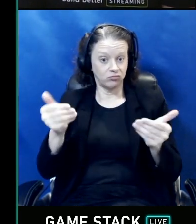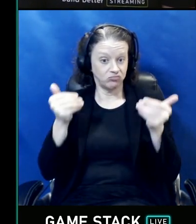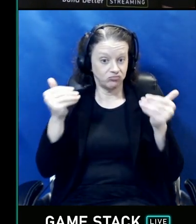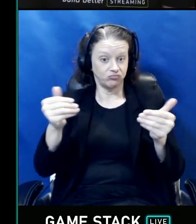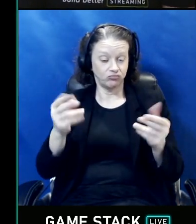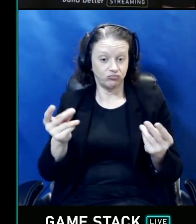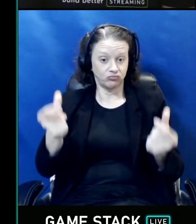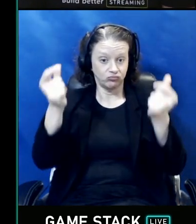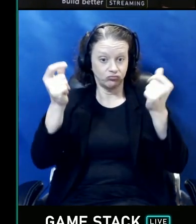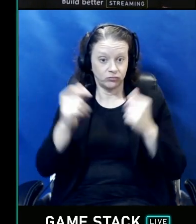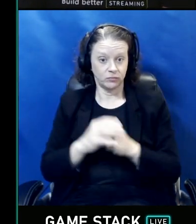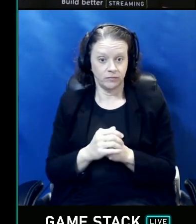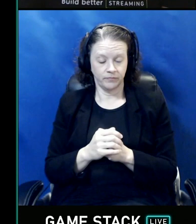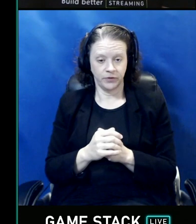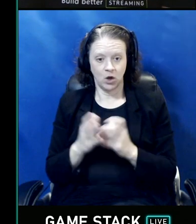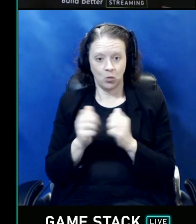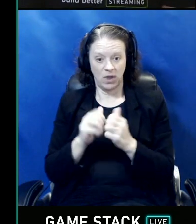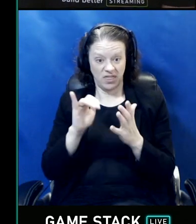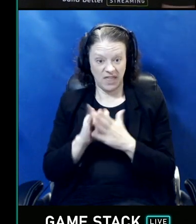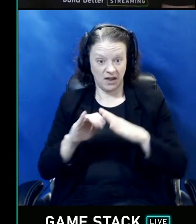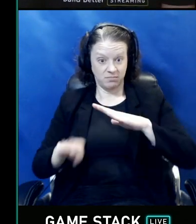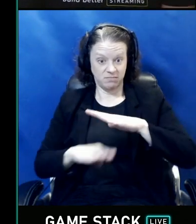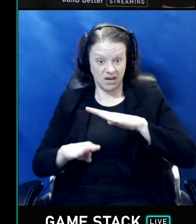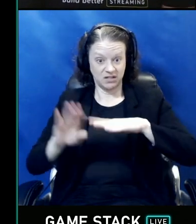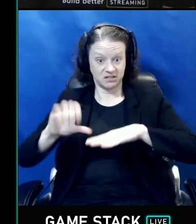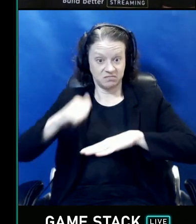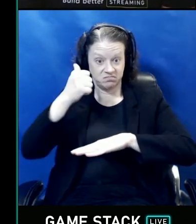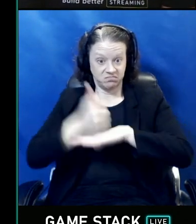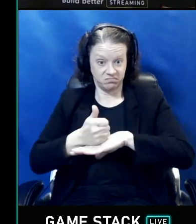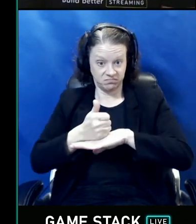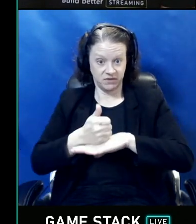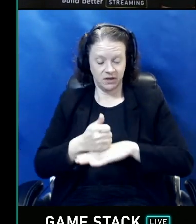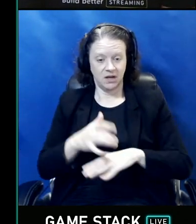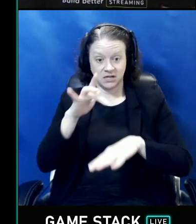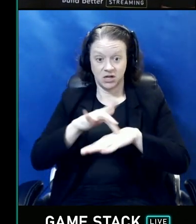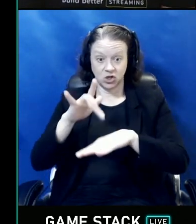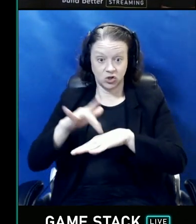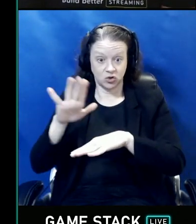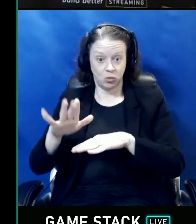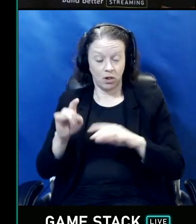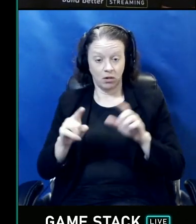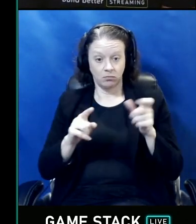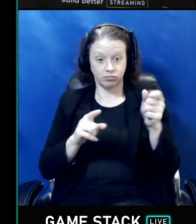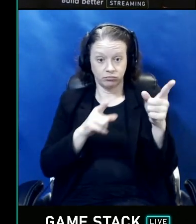With that plumbing in place, touches will just route to UI elements.